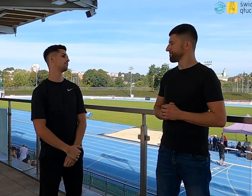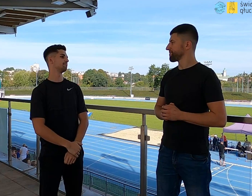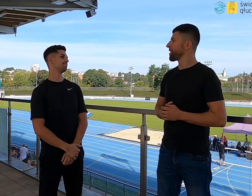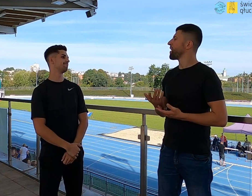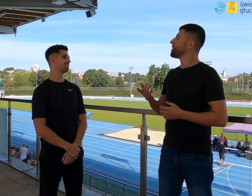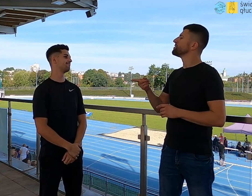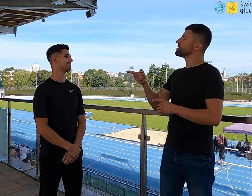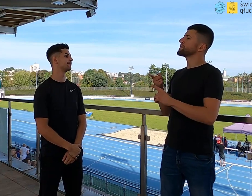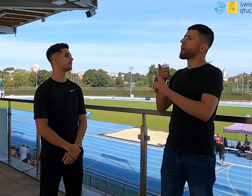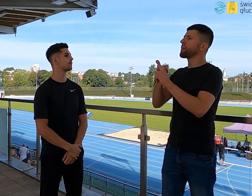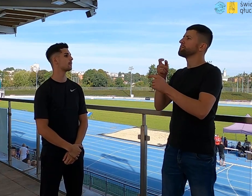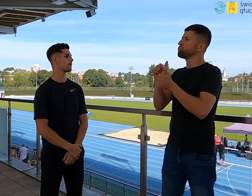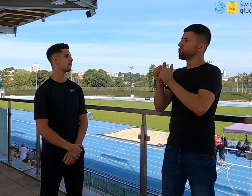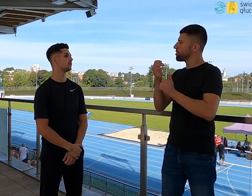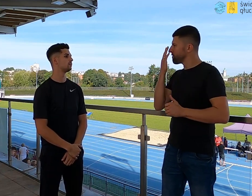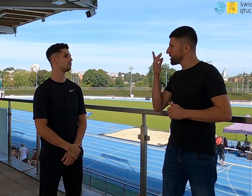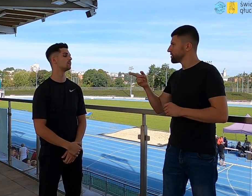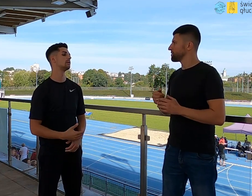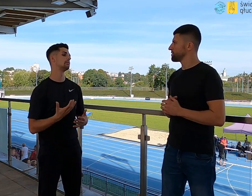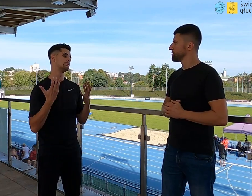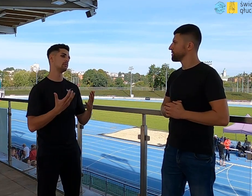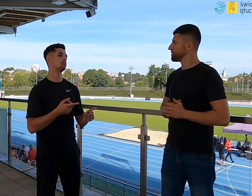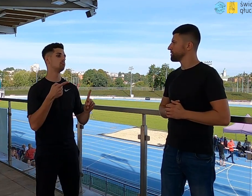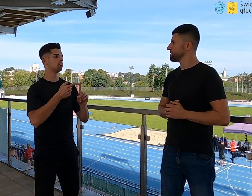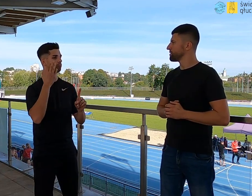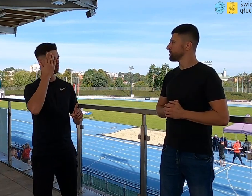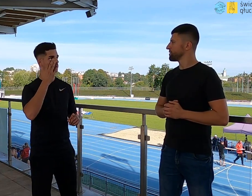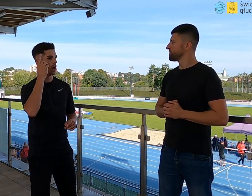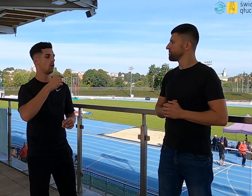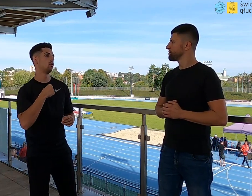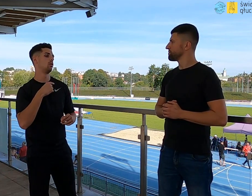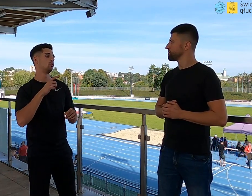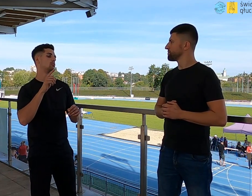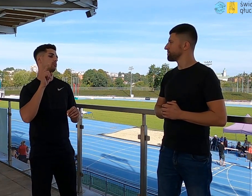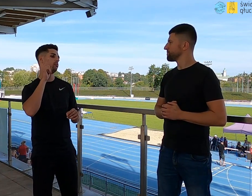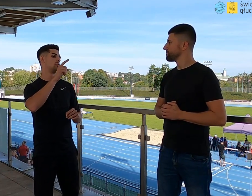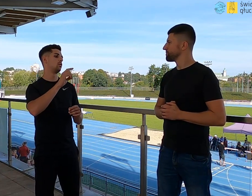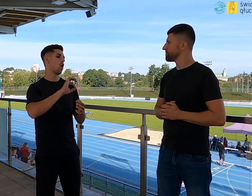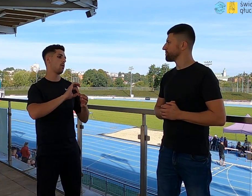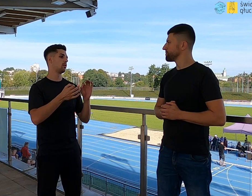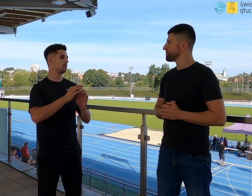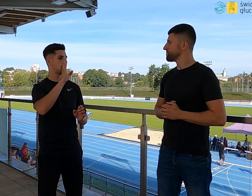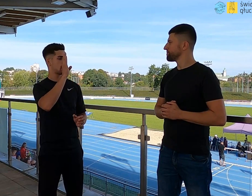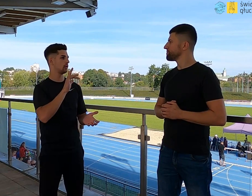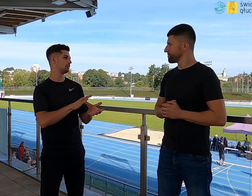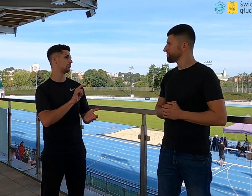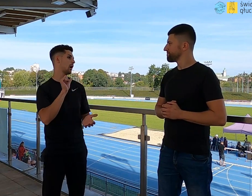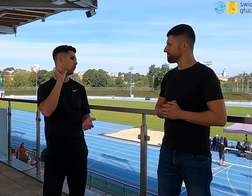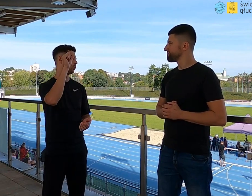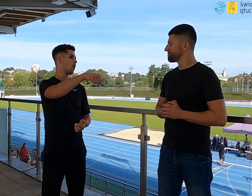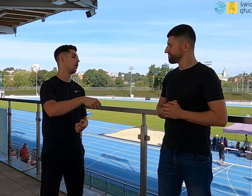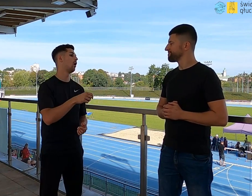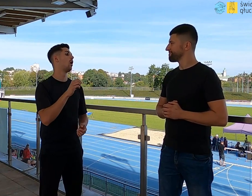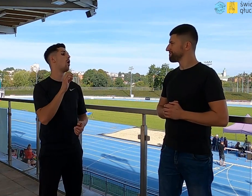What is your sports goal? My goal is the Deaflympics in Brazil next year (2021),